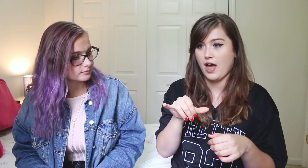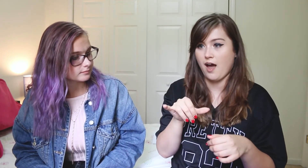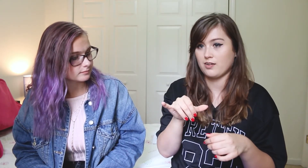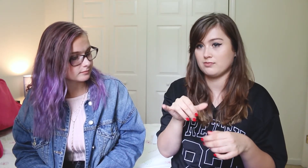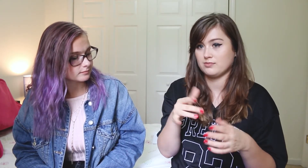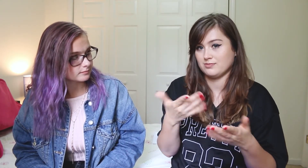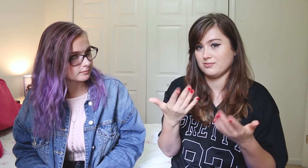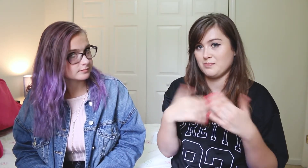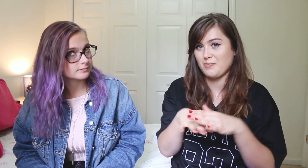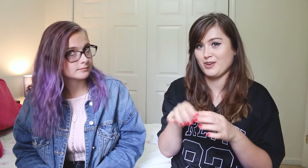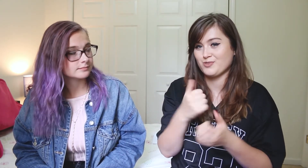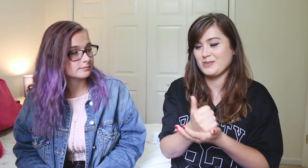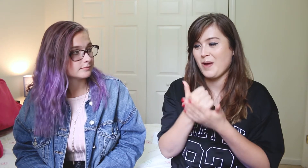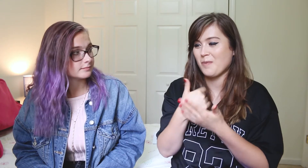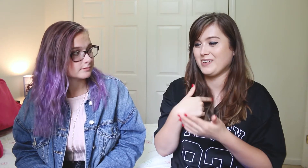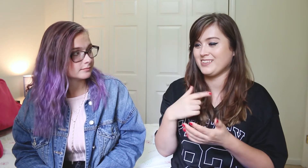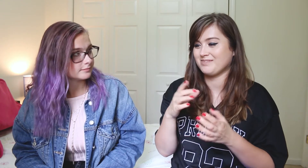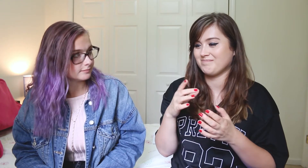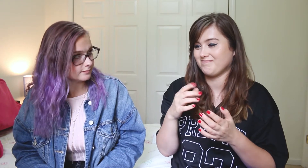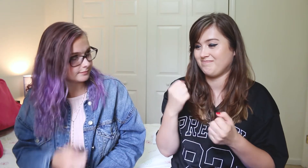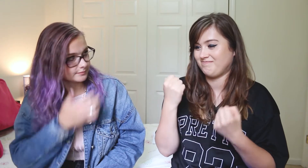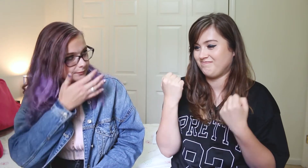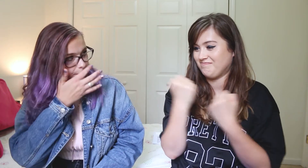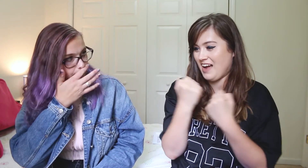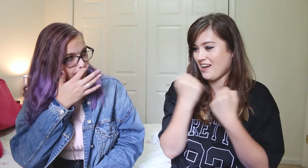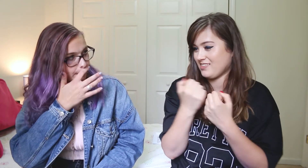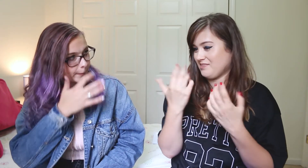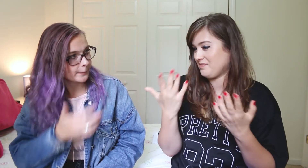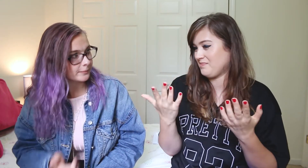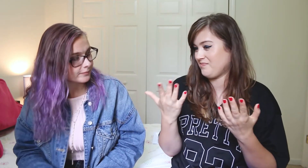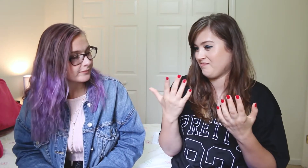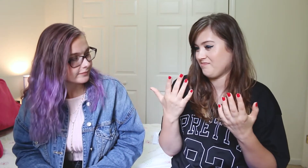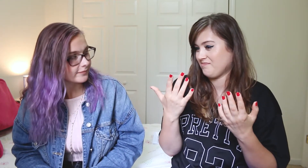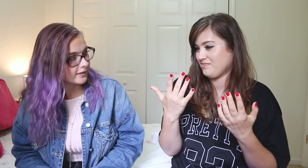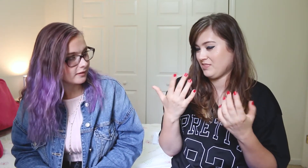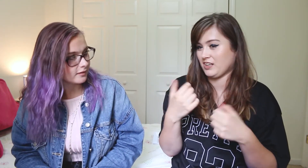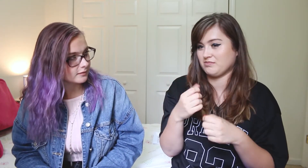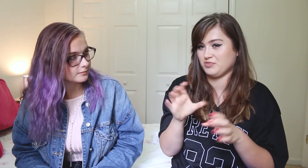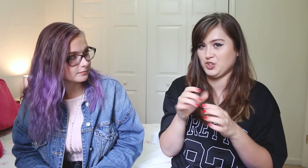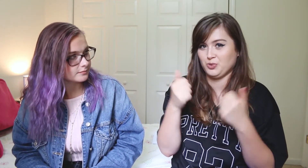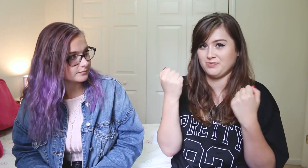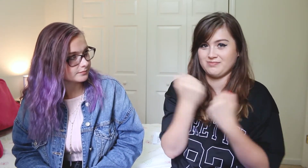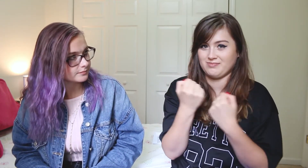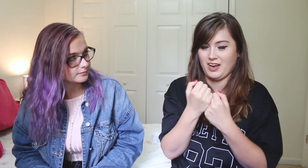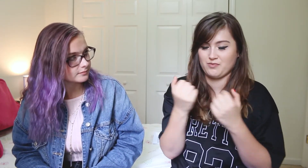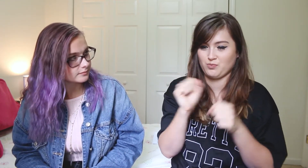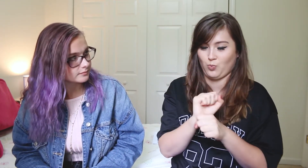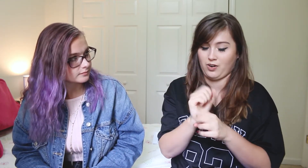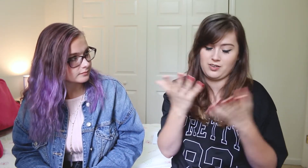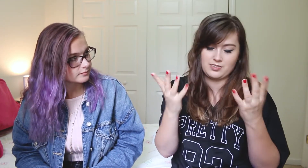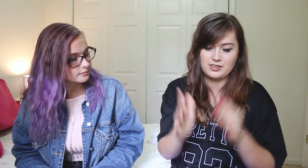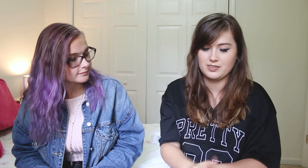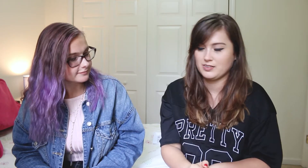Being mainstreamed helped me advocate for these things, to do advocating work for.